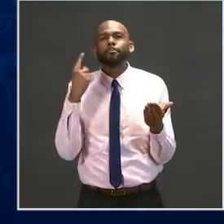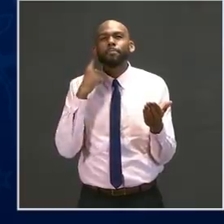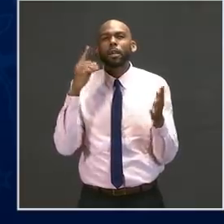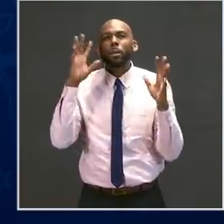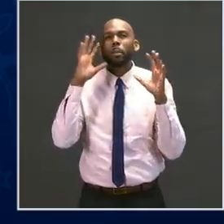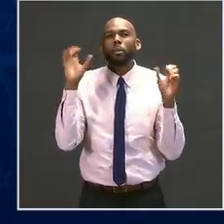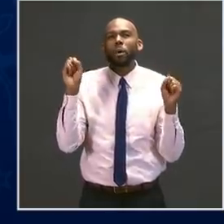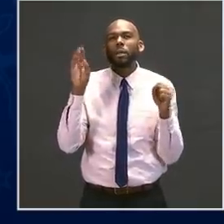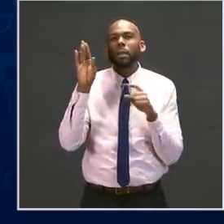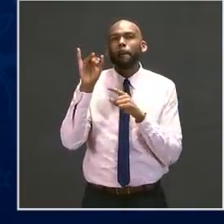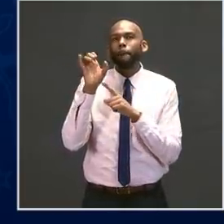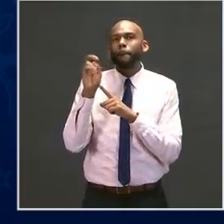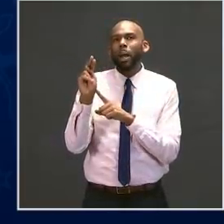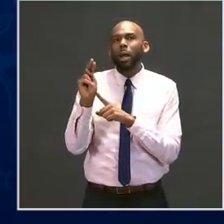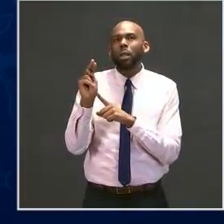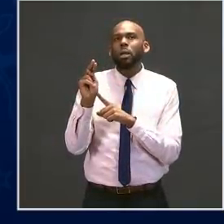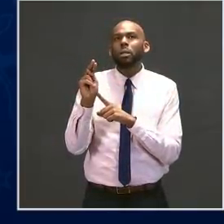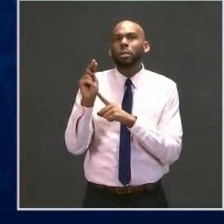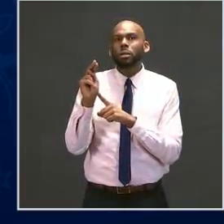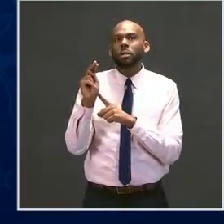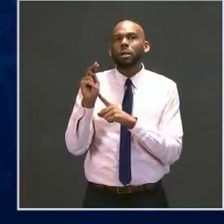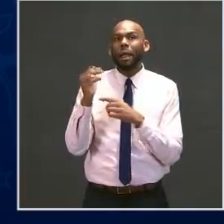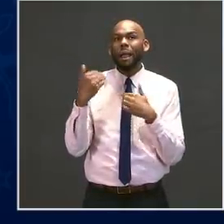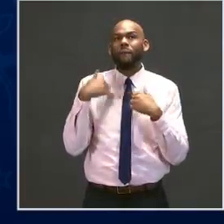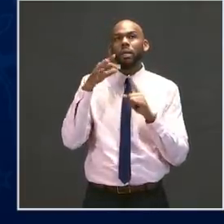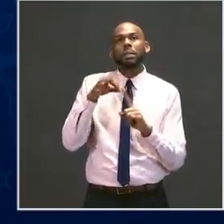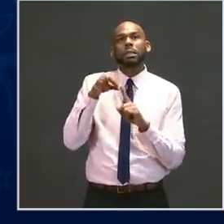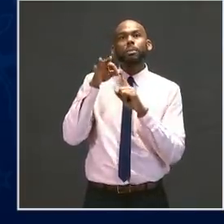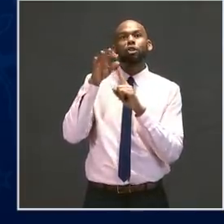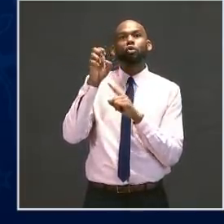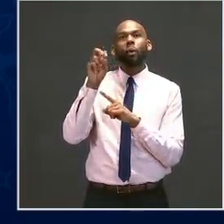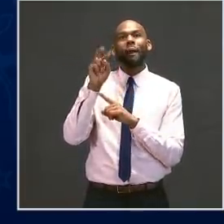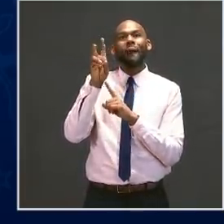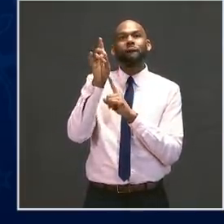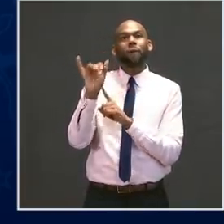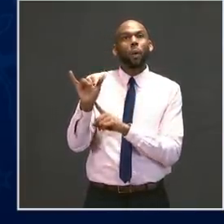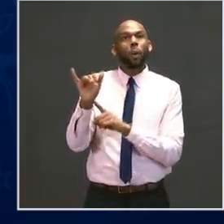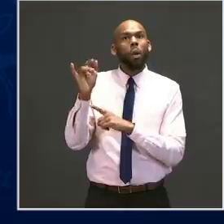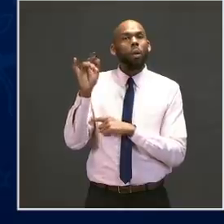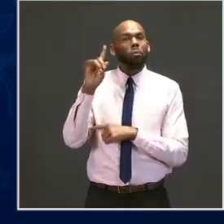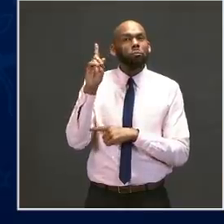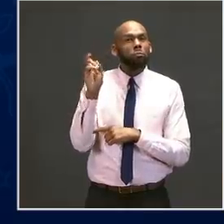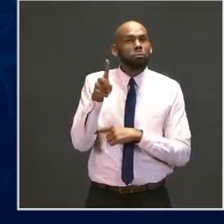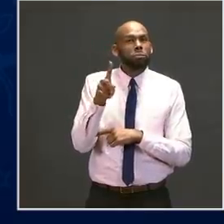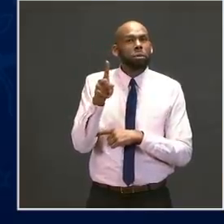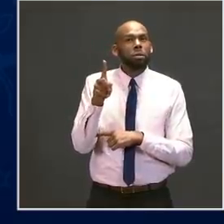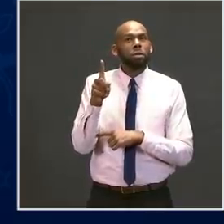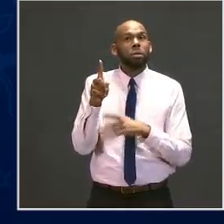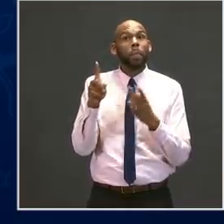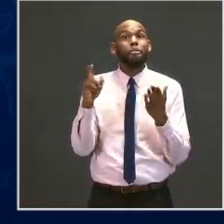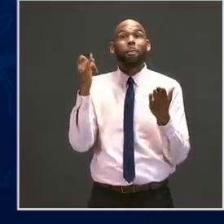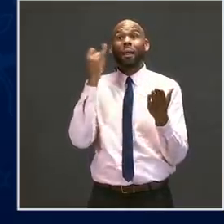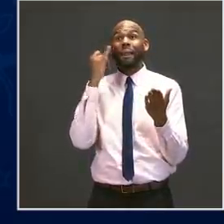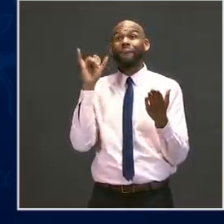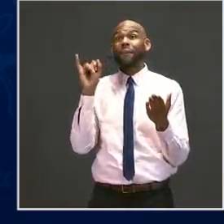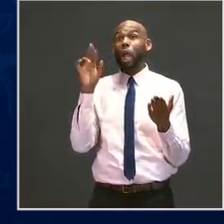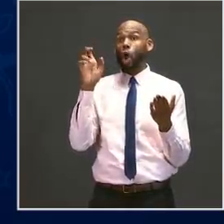authorized the special envoy to begin talking to them? Ms. Psaki: Well, if Iran comes back into full compliance